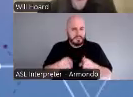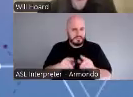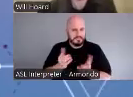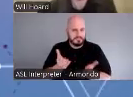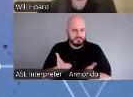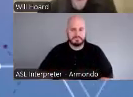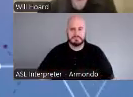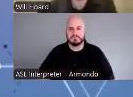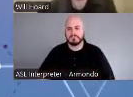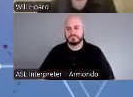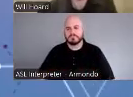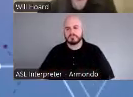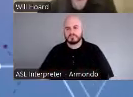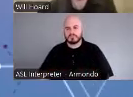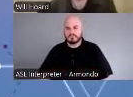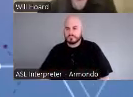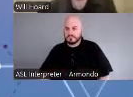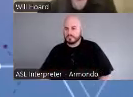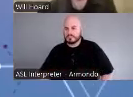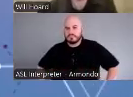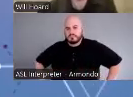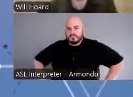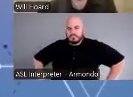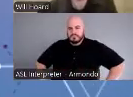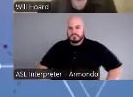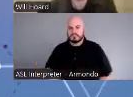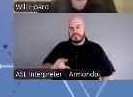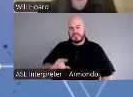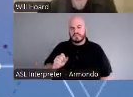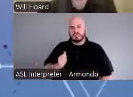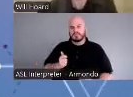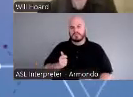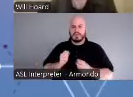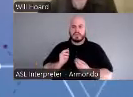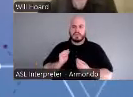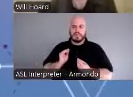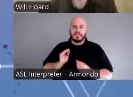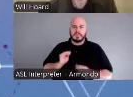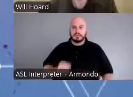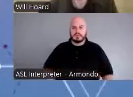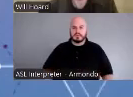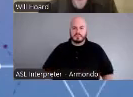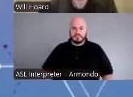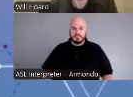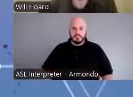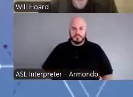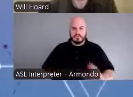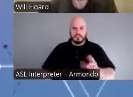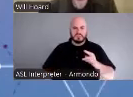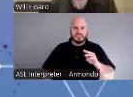Well, I'm trying to think. Some of it was just we had--